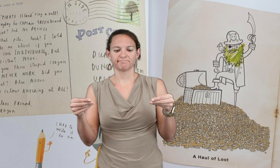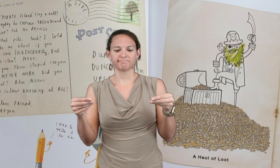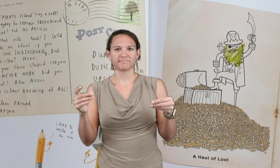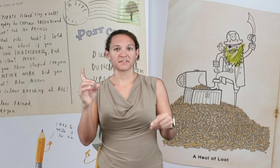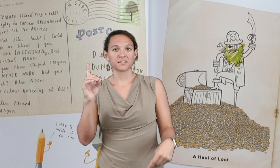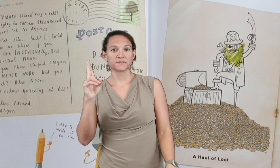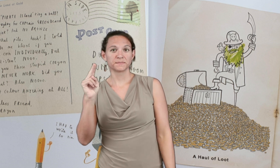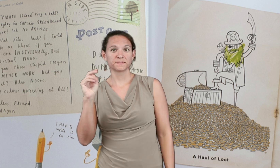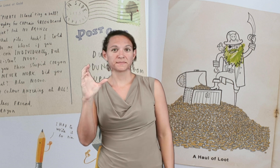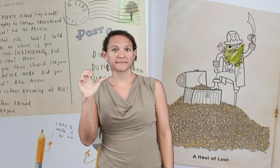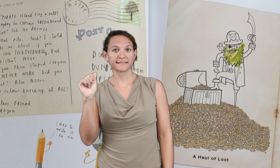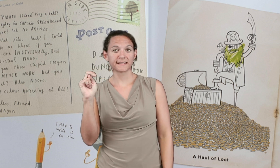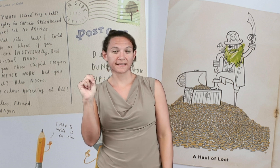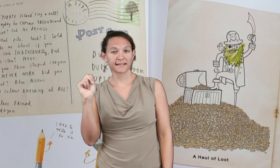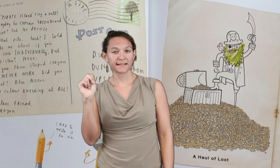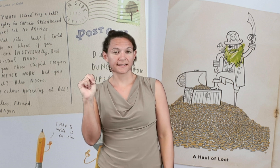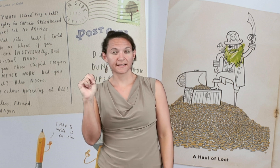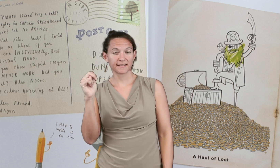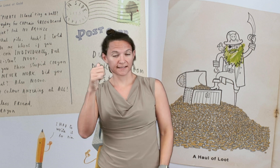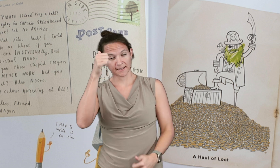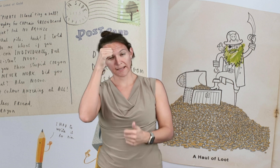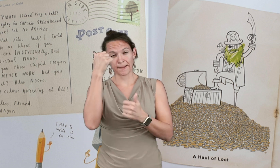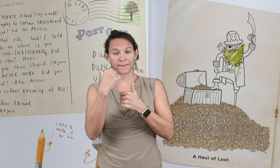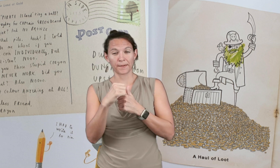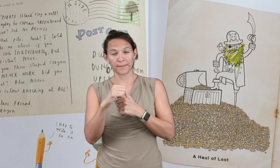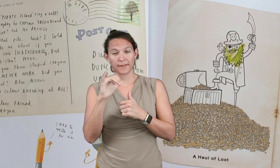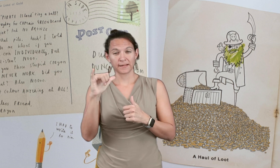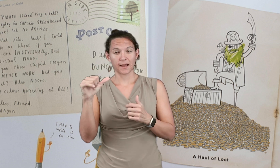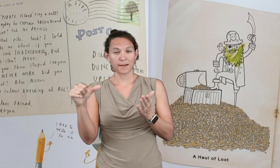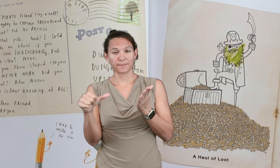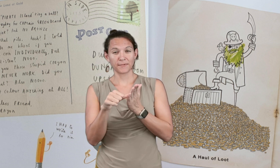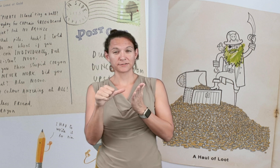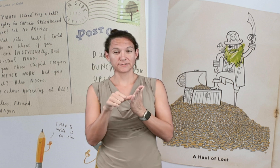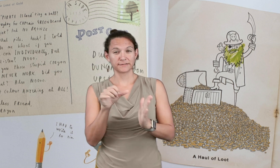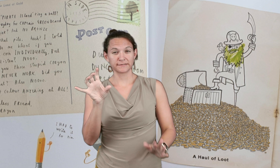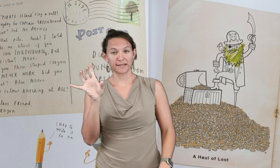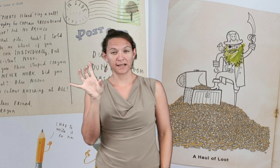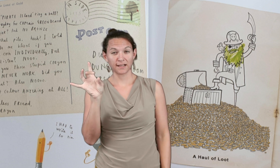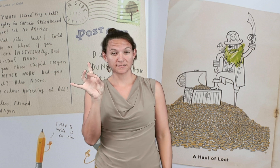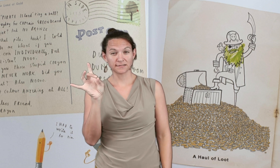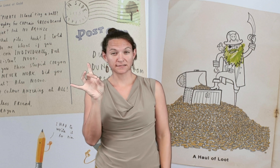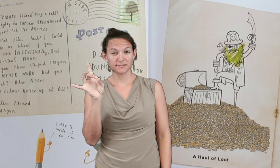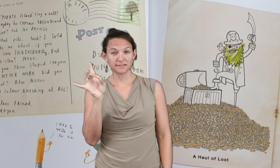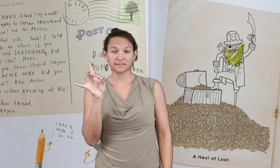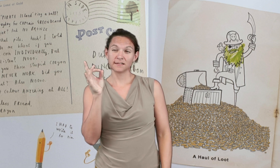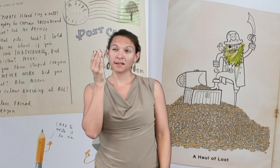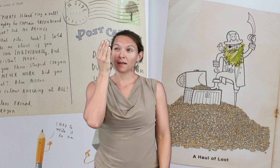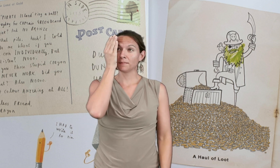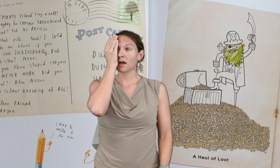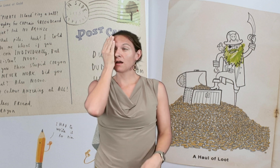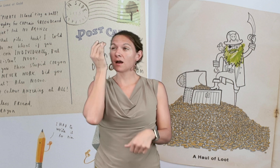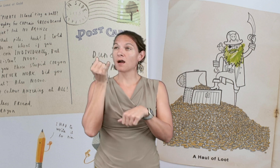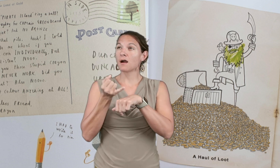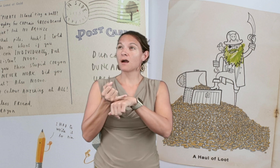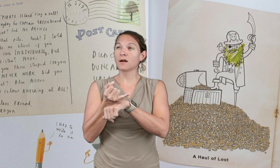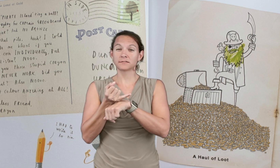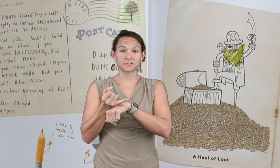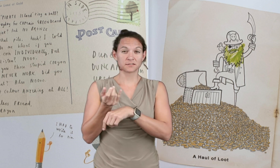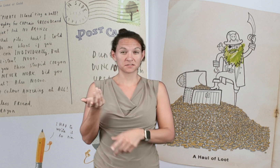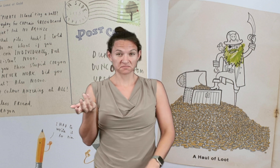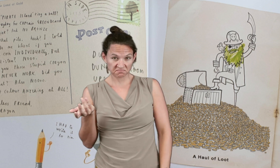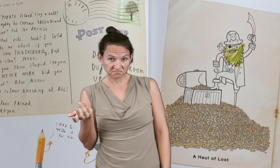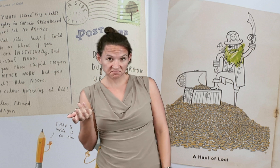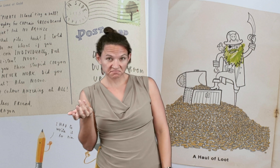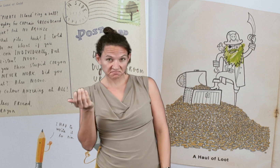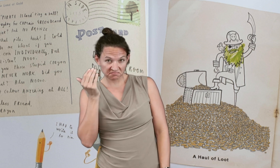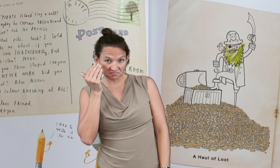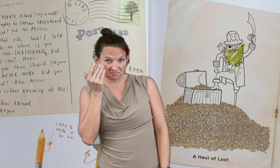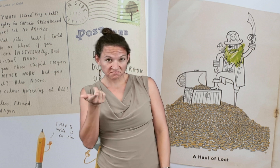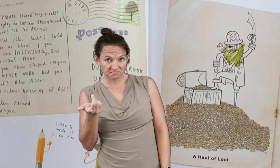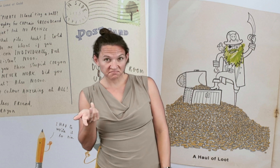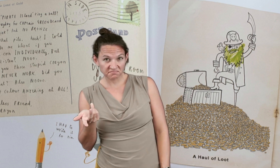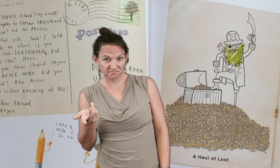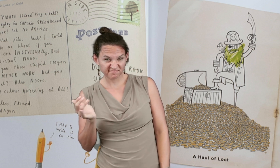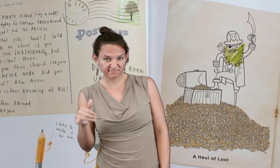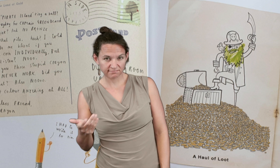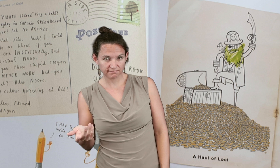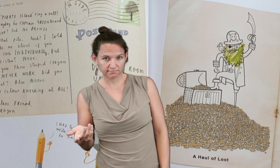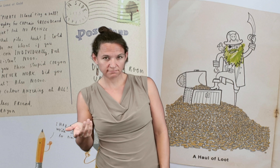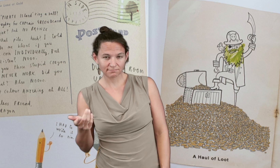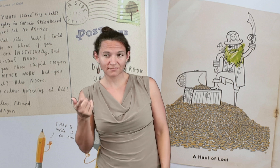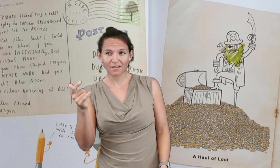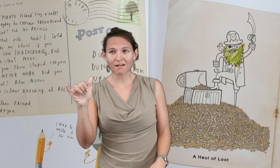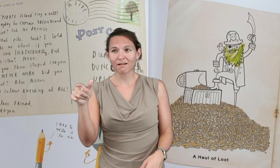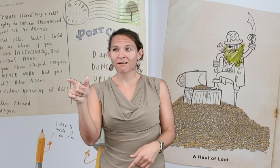The next postcard said, “Duncan, Remember page 8 of Pirate Island? Does that ring a bell? Huh?